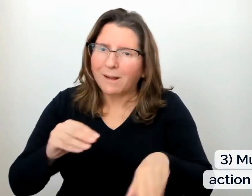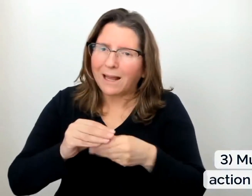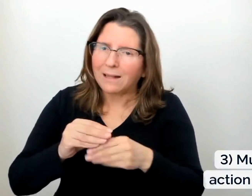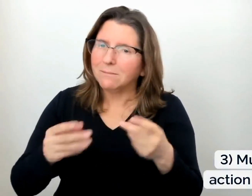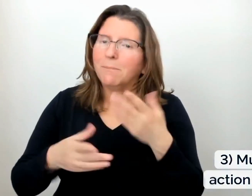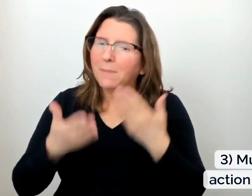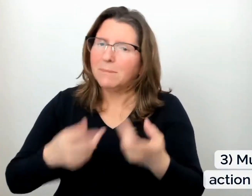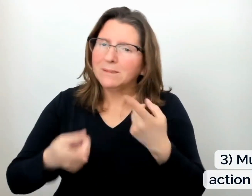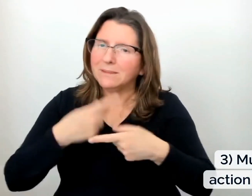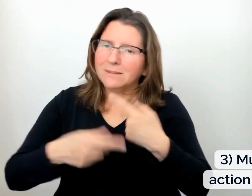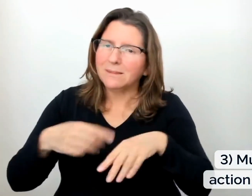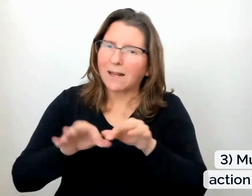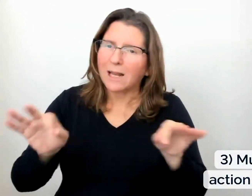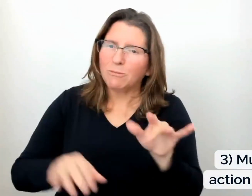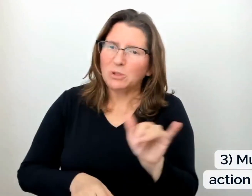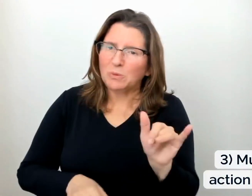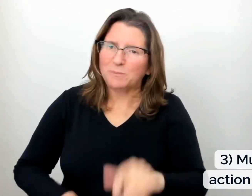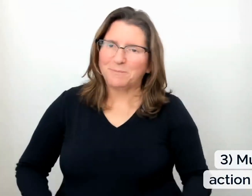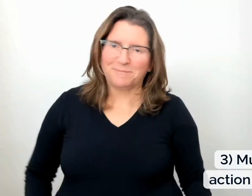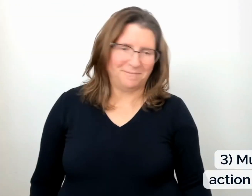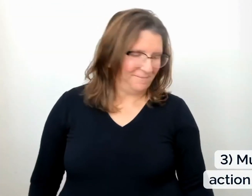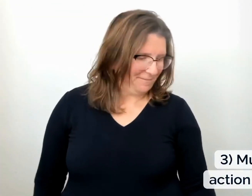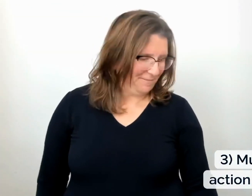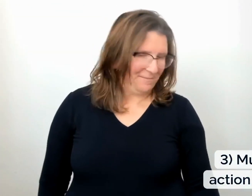Let's not forget to add sign language to the list!